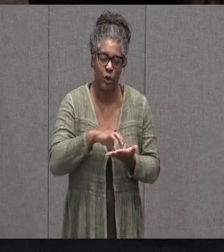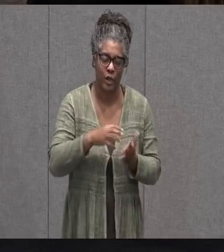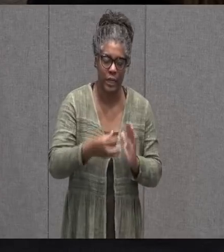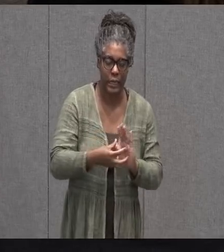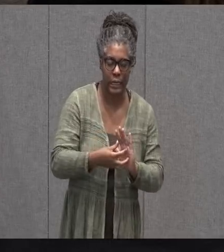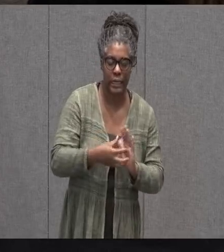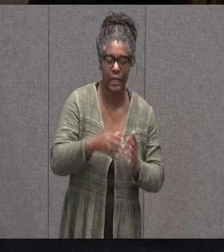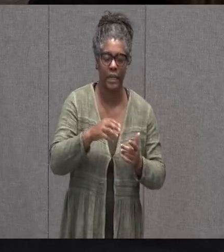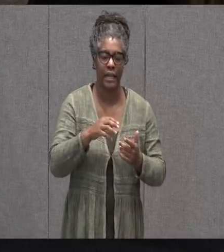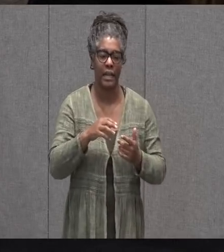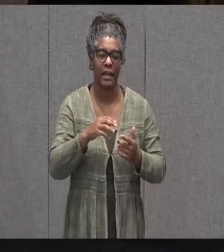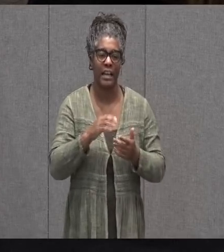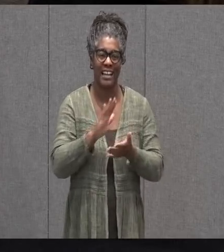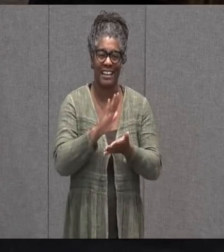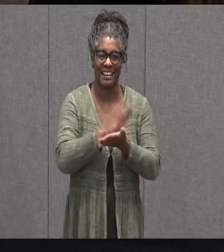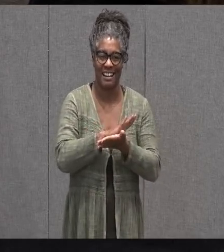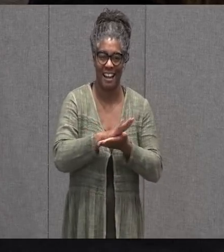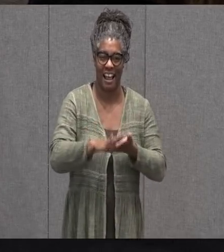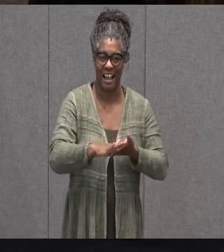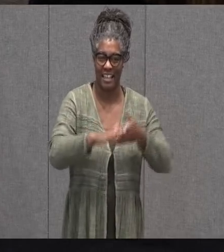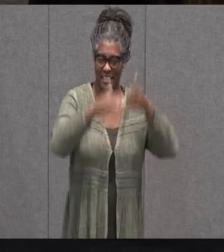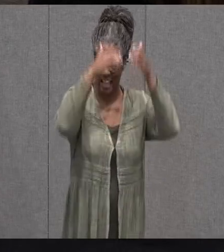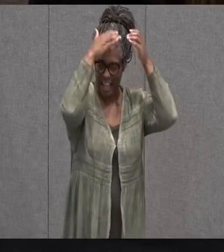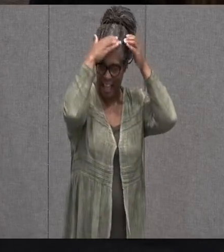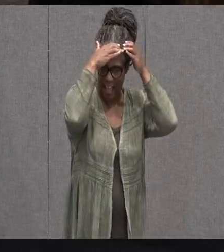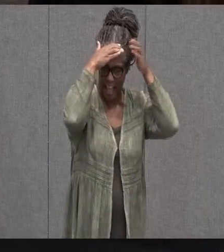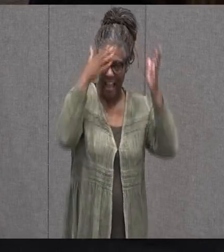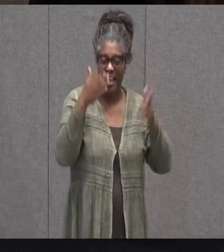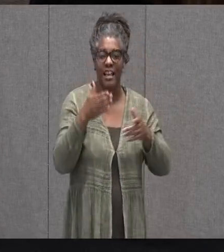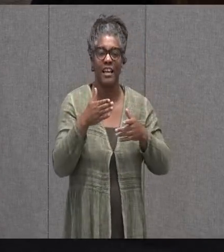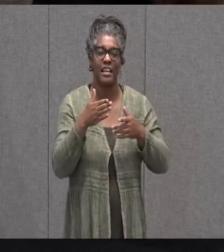a big meaty bone, a floppy wet fish,